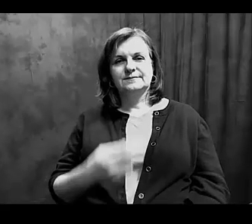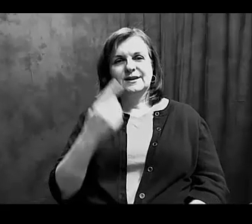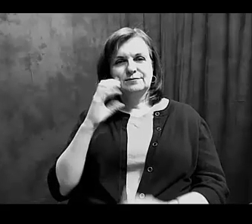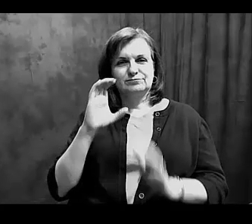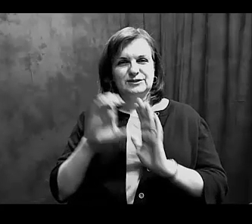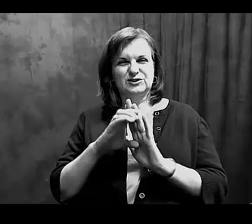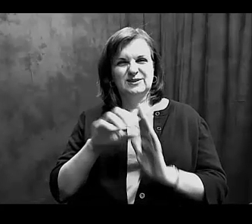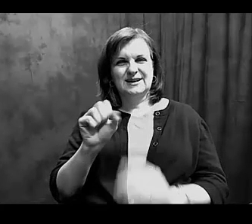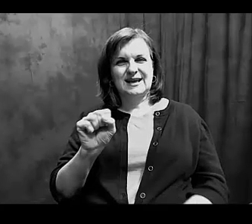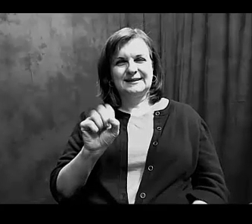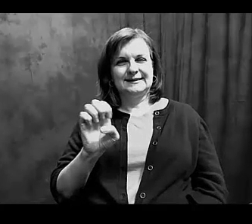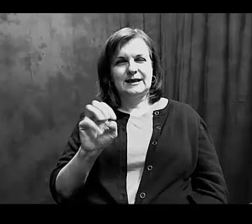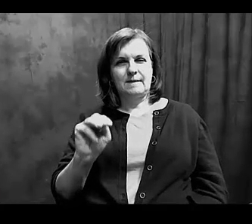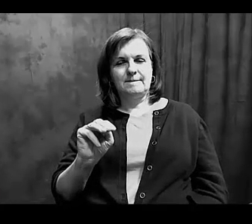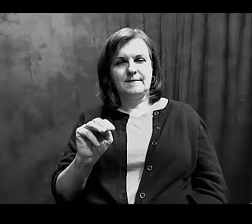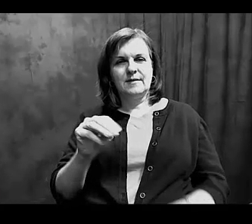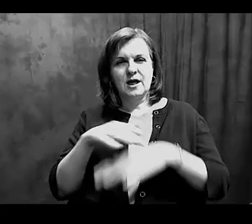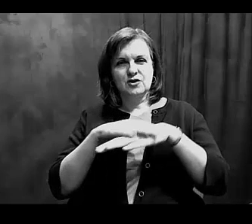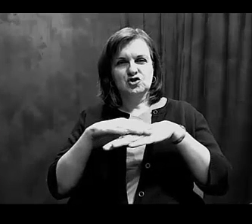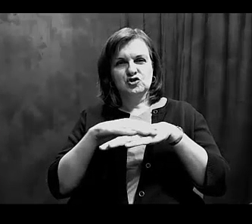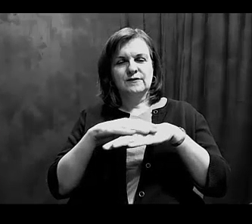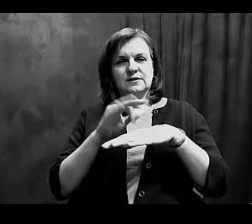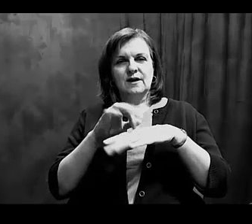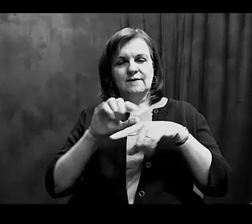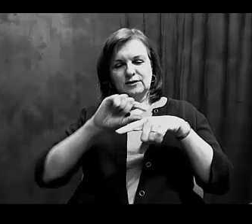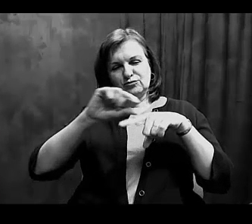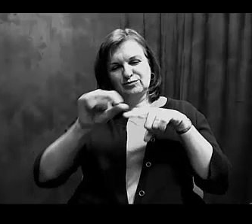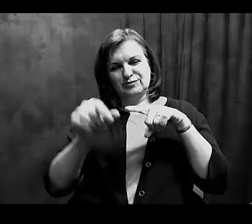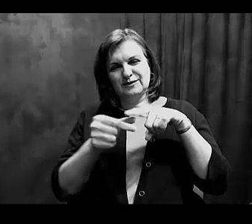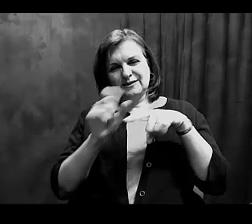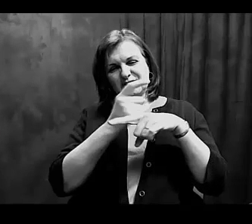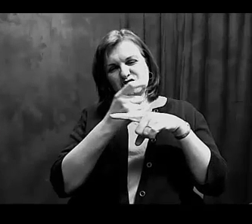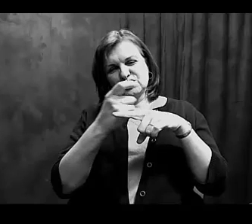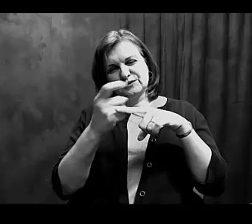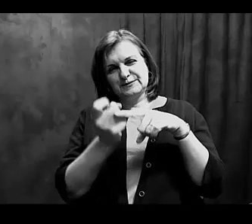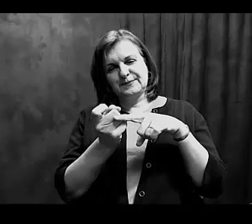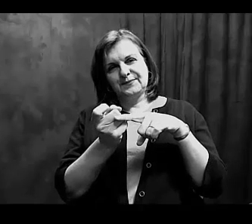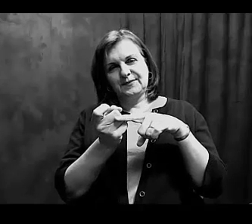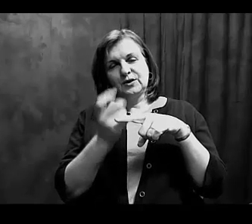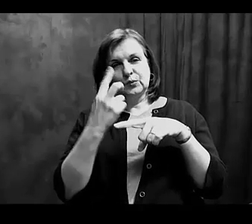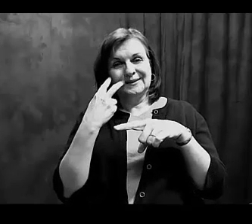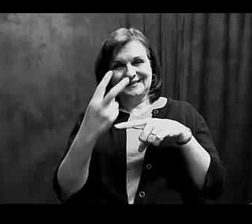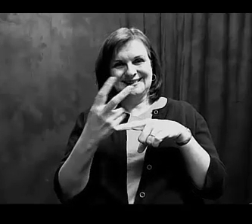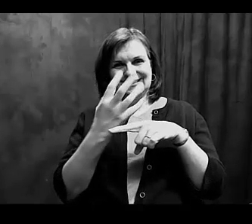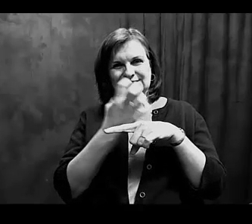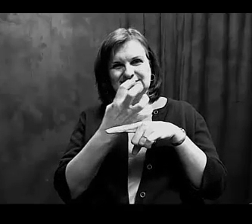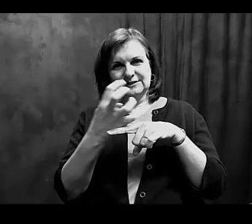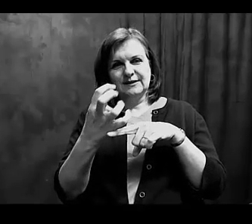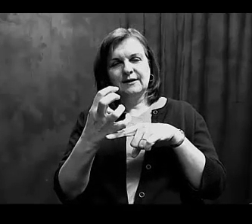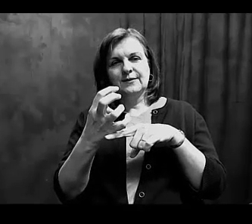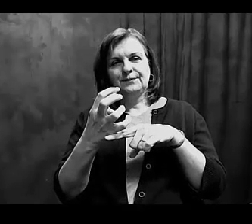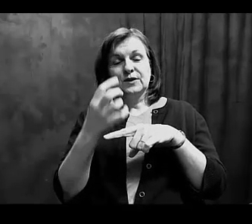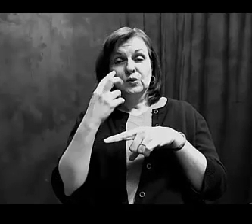so here's the SEM the surface structures of our radula so you can see it